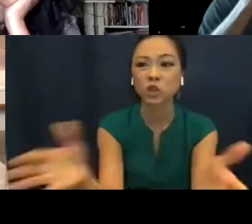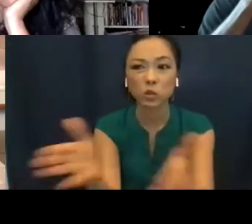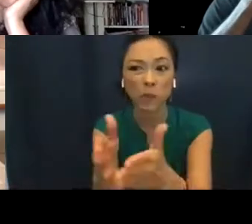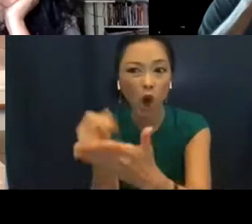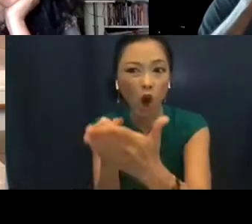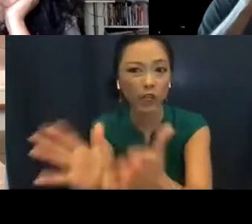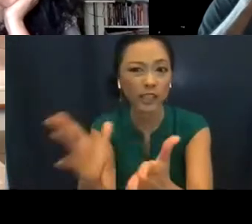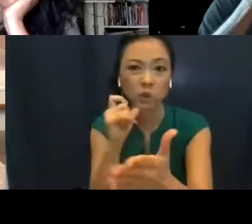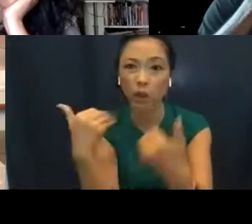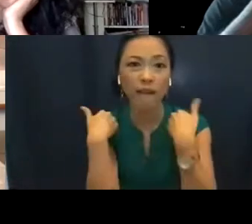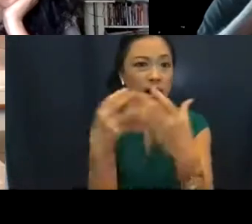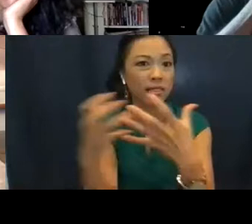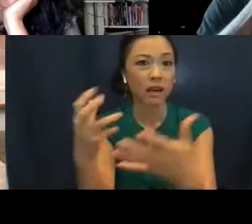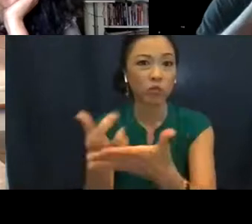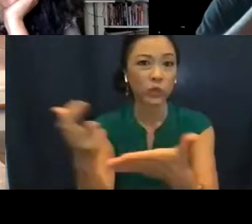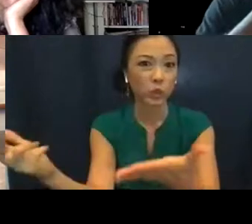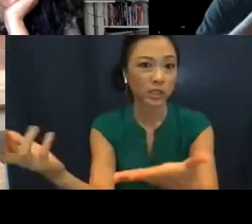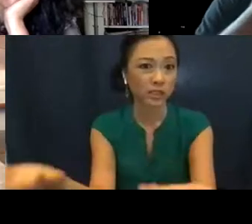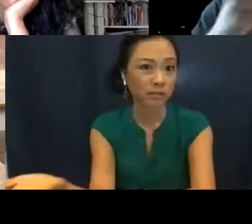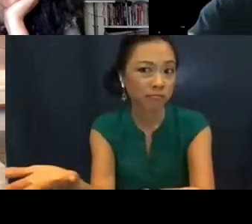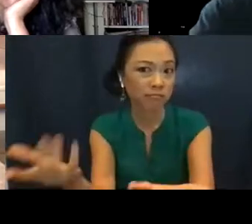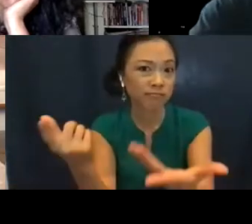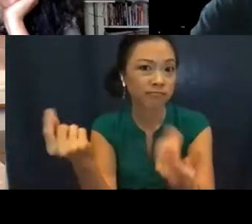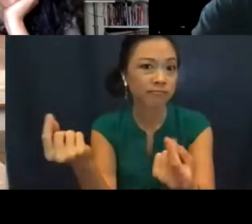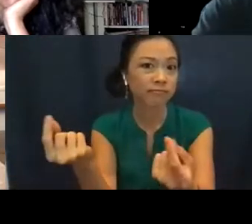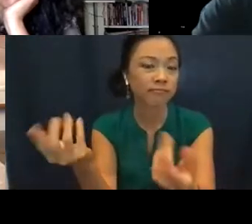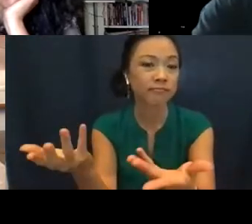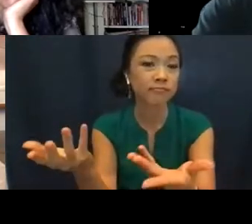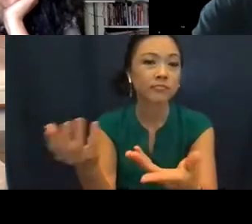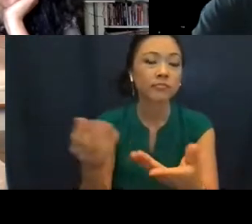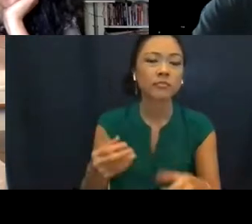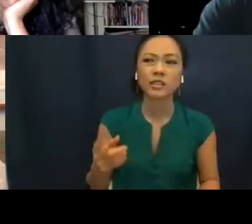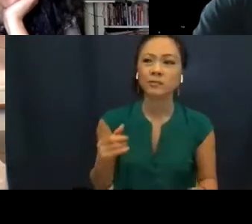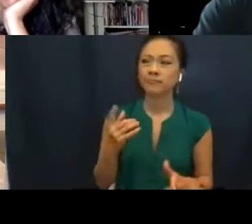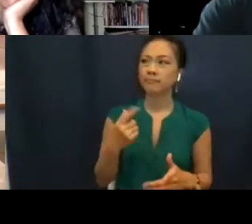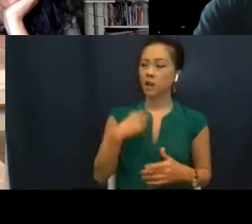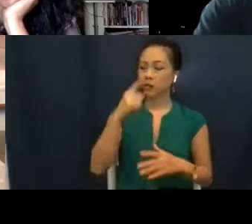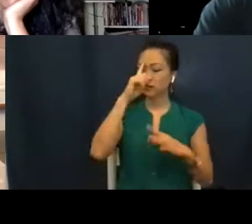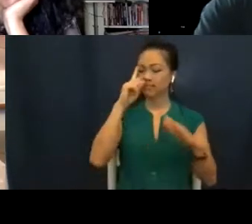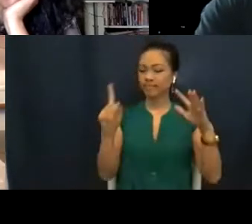that, I have been thinking about the role of the university